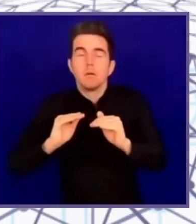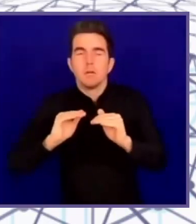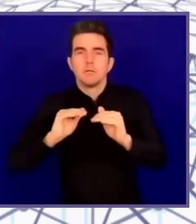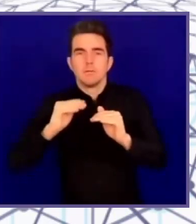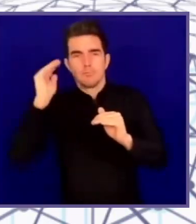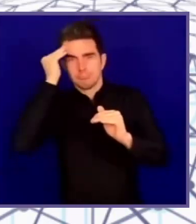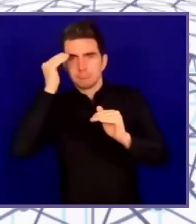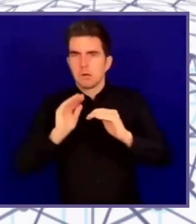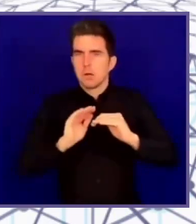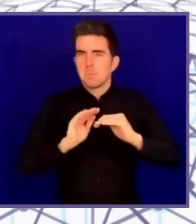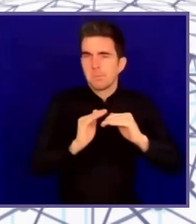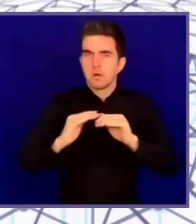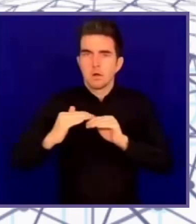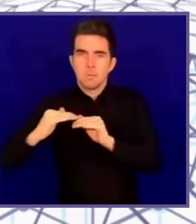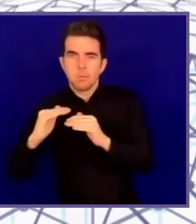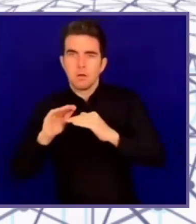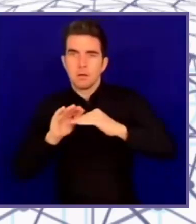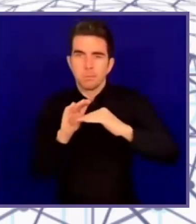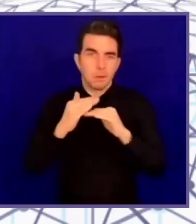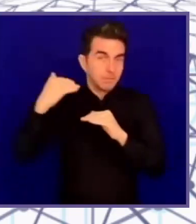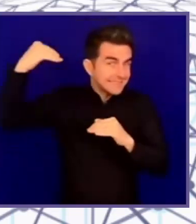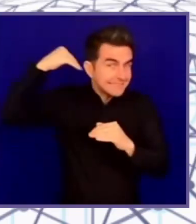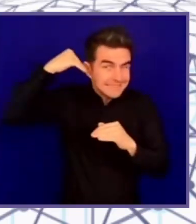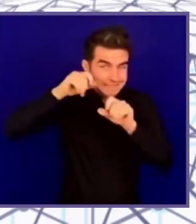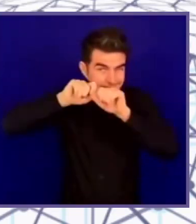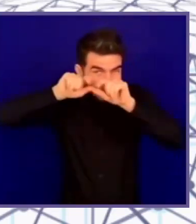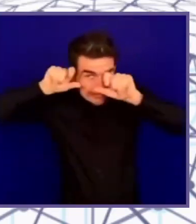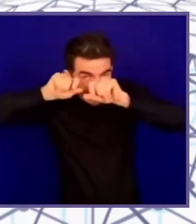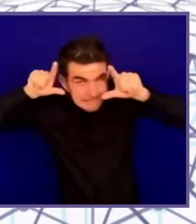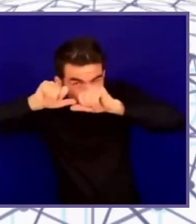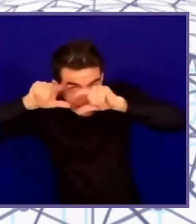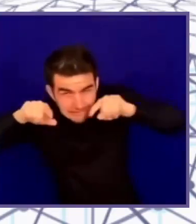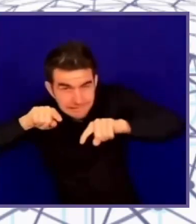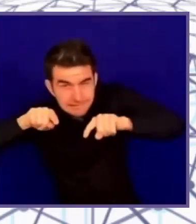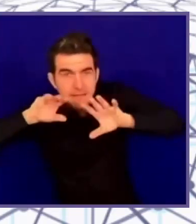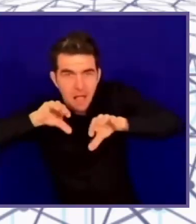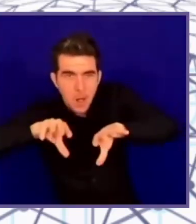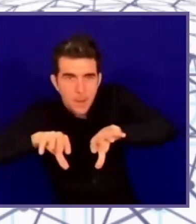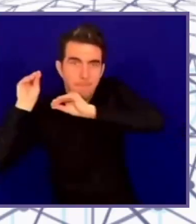by everybody, and they get that accessibility. But more than that, your eardrums move with eye